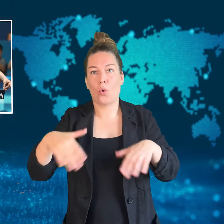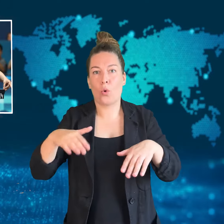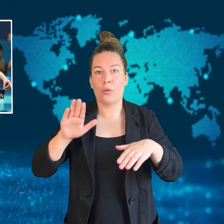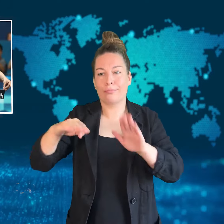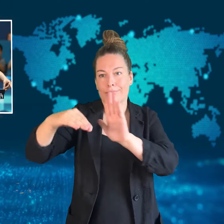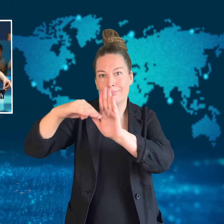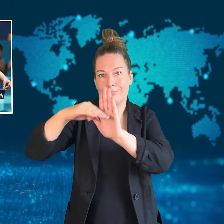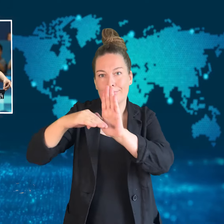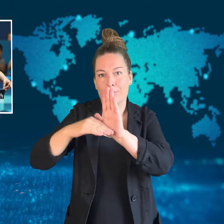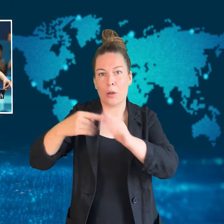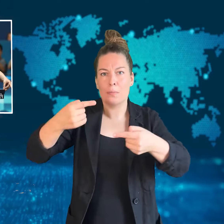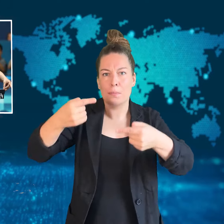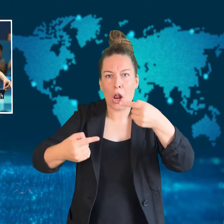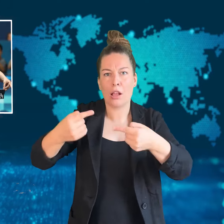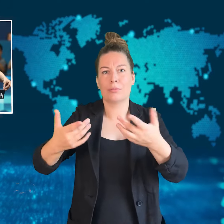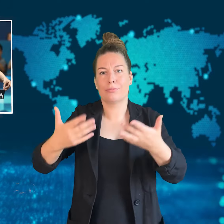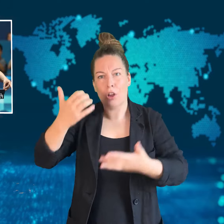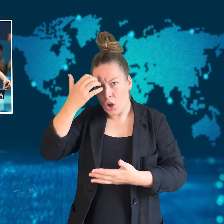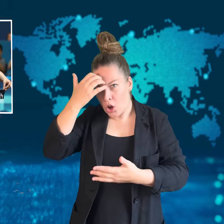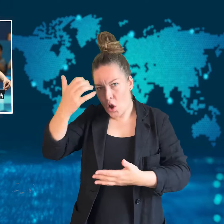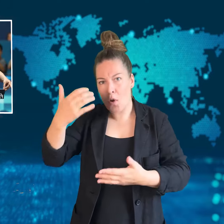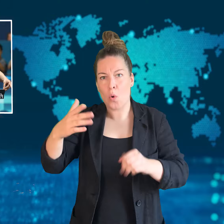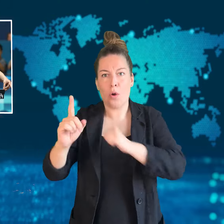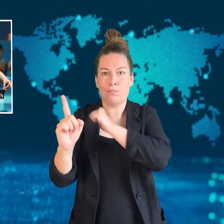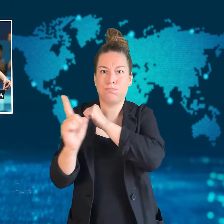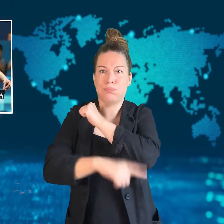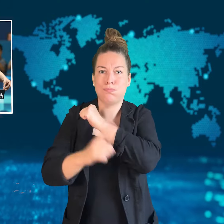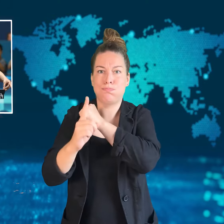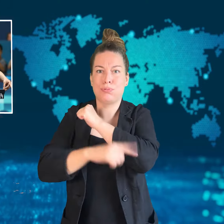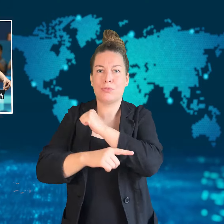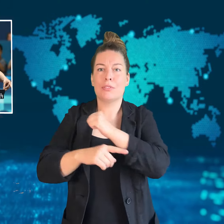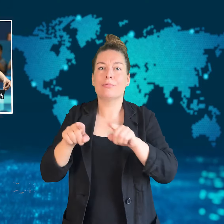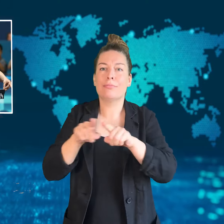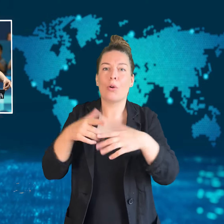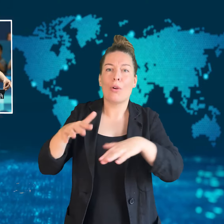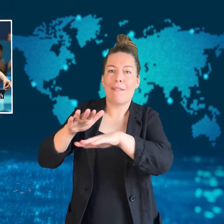administrative punishment if they do not express strong remorse